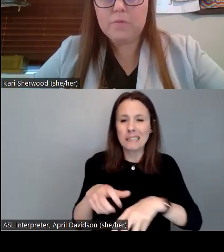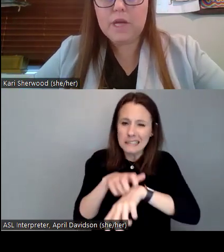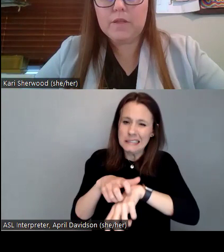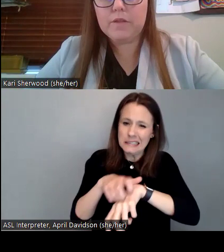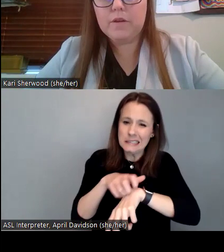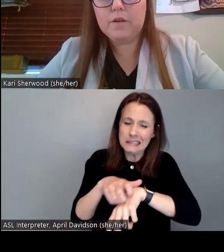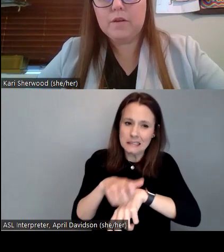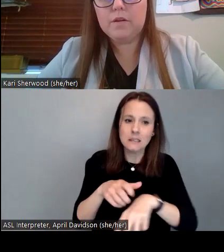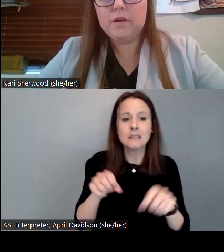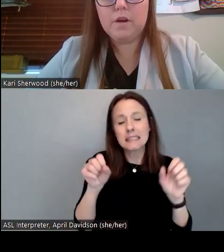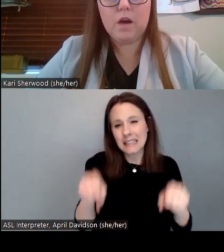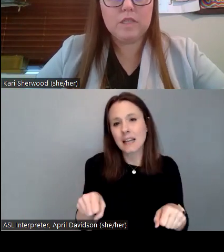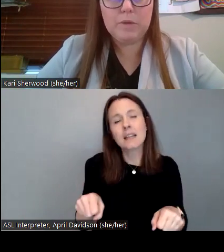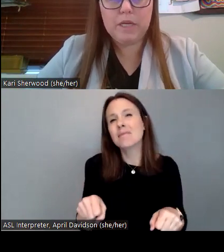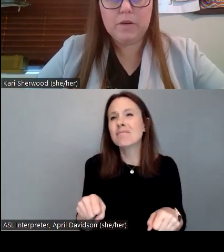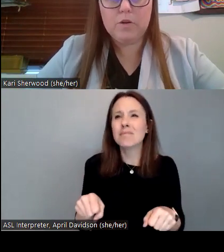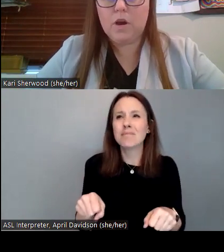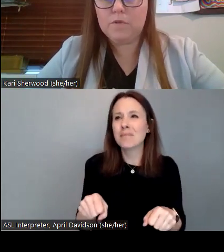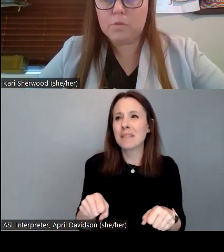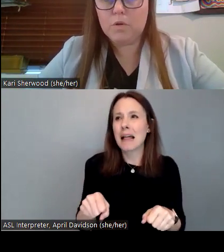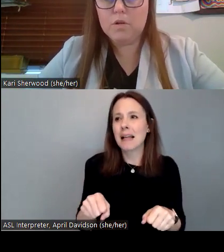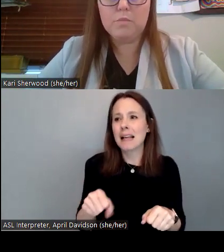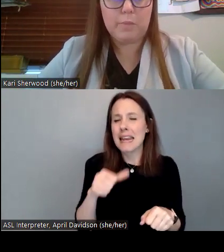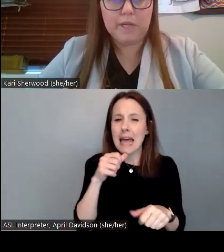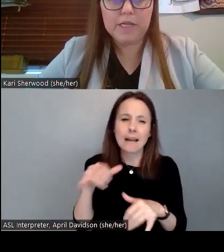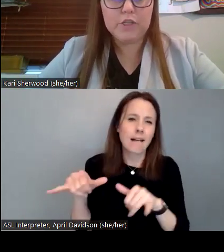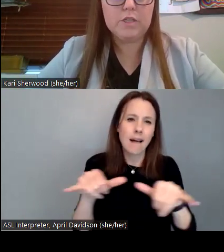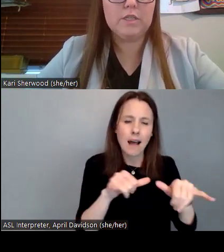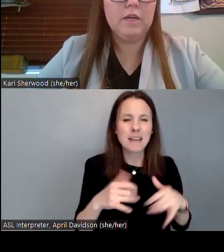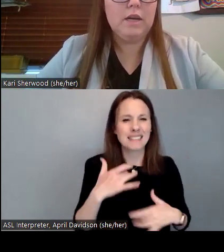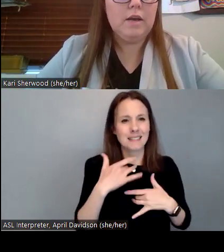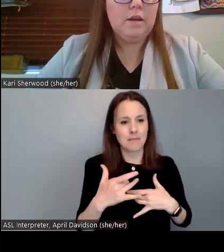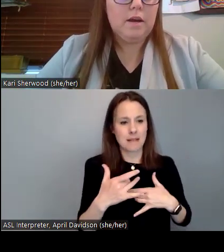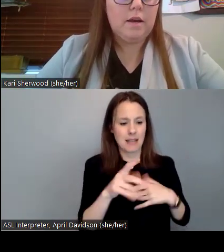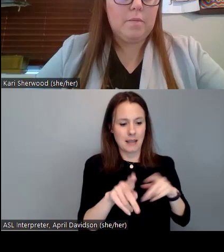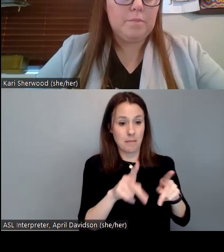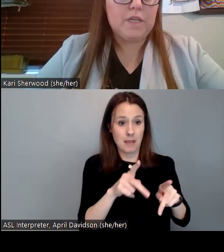with nonspeaking or nonverbal populations because